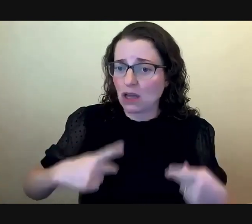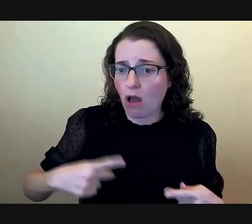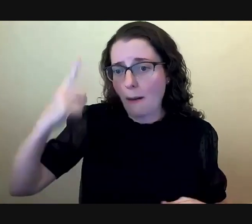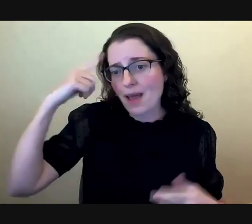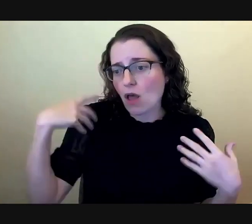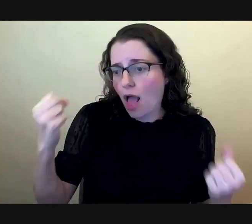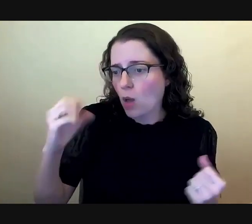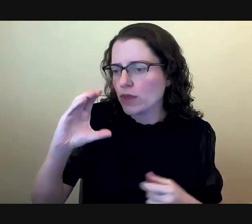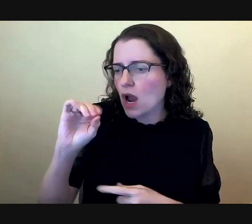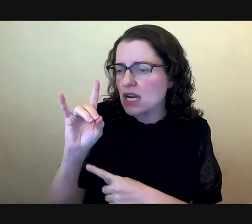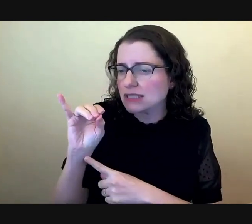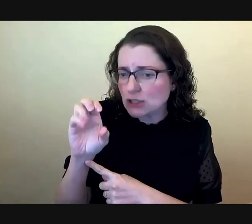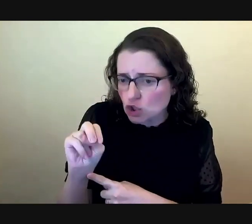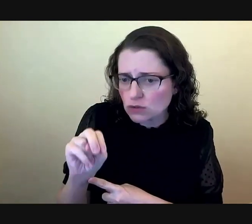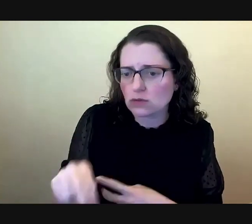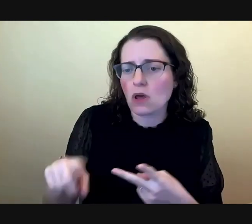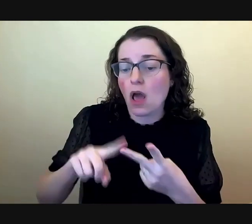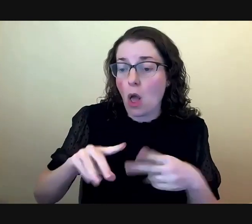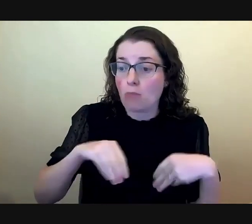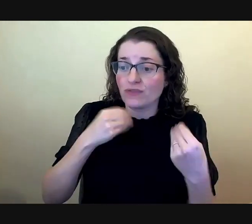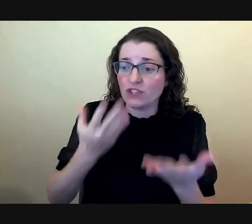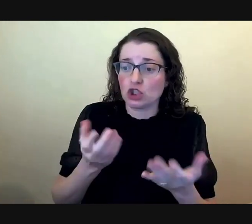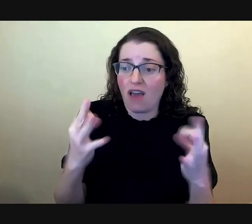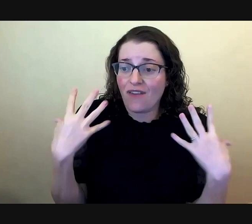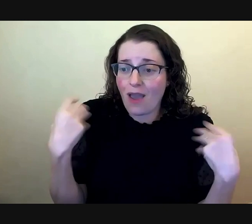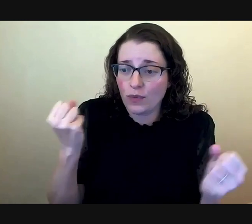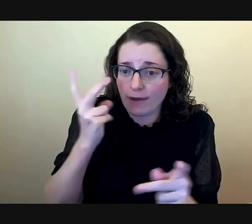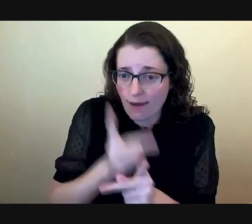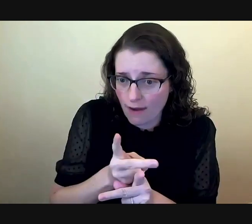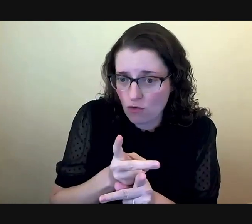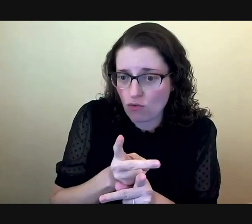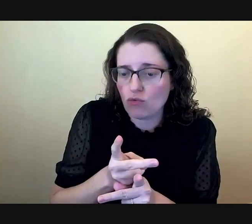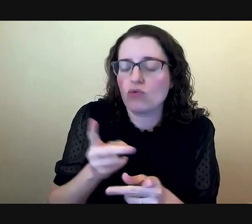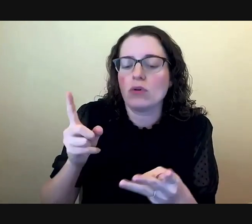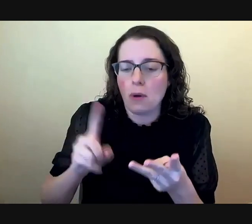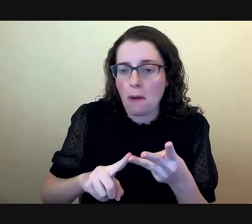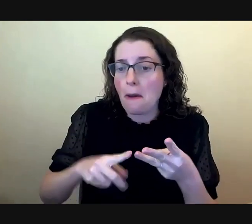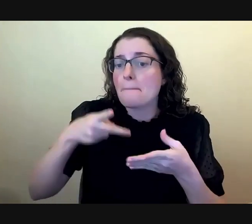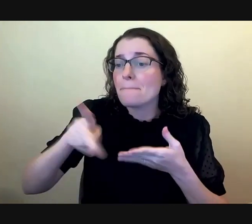That includes your physical, mental health condition that you have, whatever the provided health